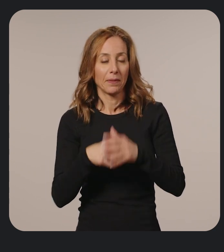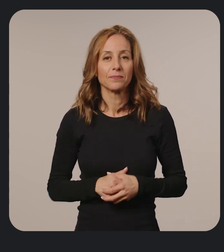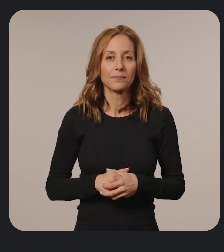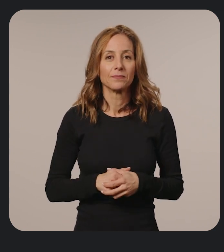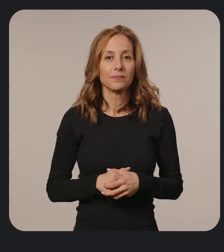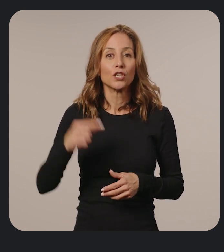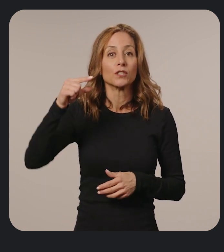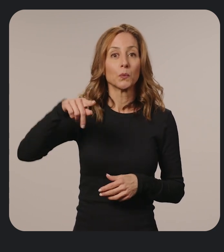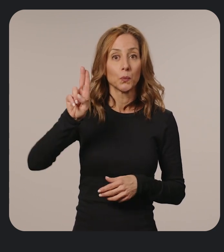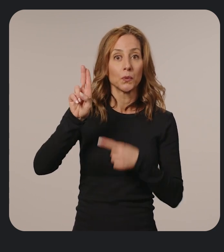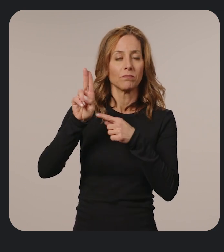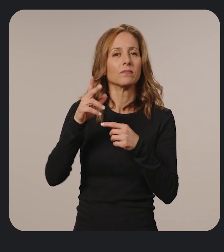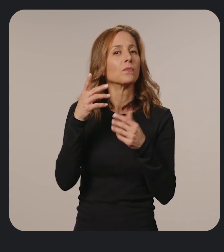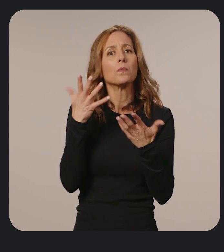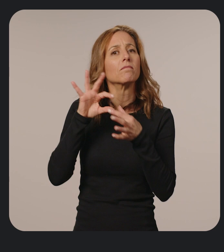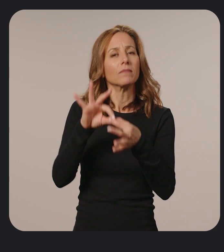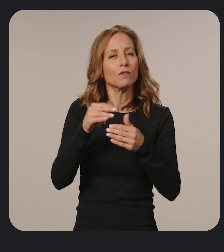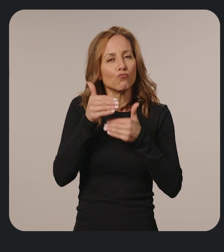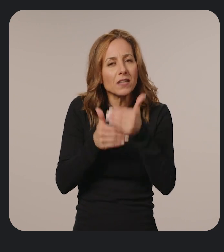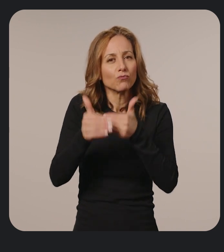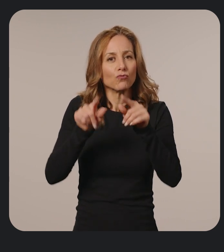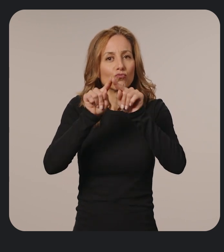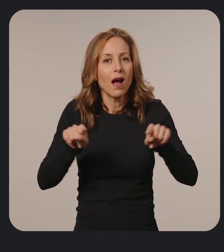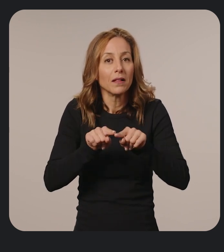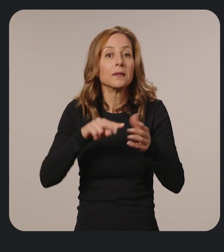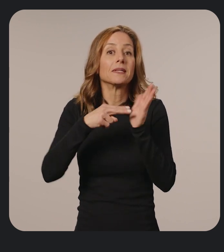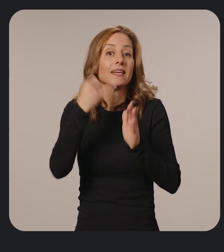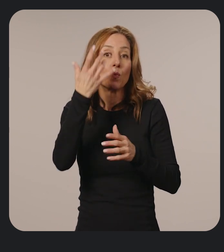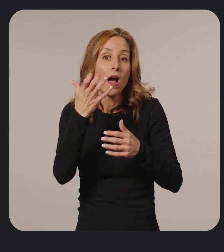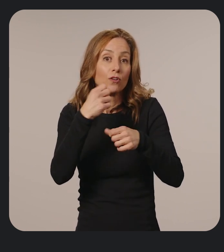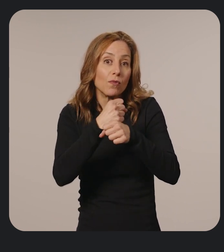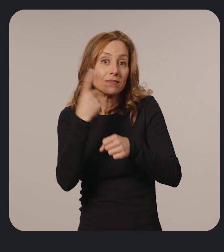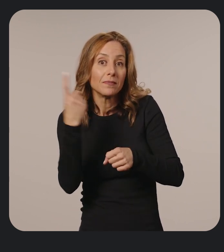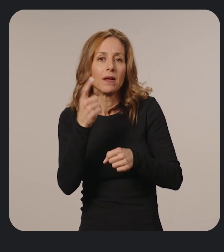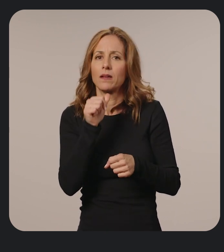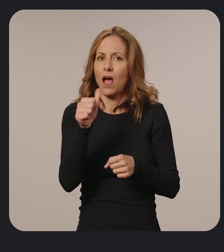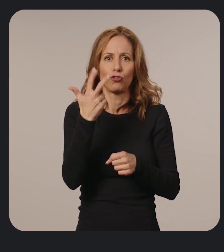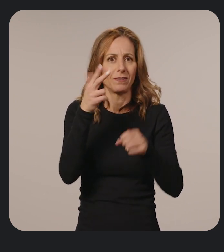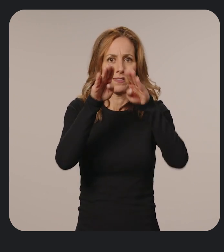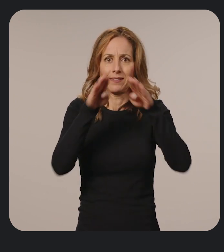Take a look at this example. GPUs are all about processing triangles, which means that if you want to render something that